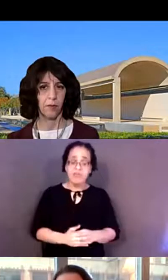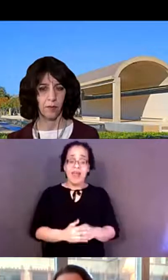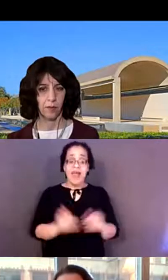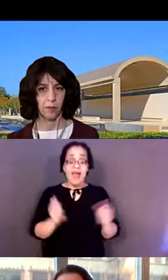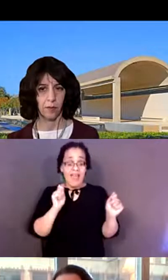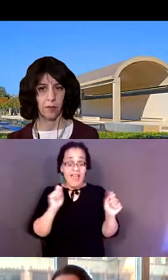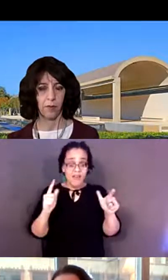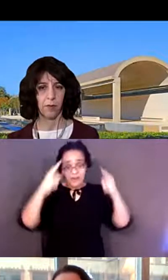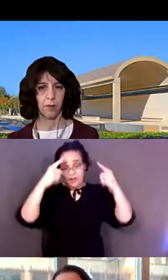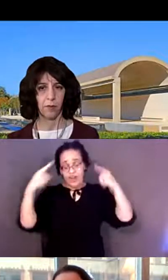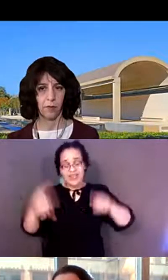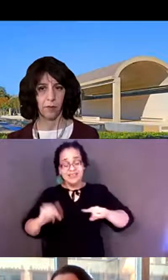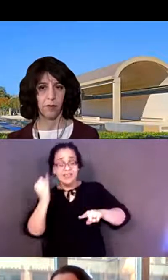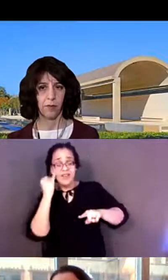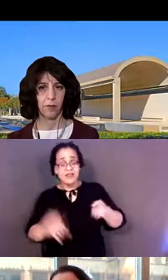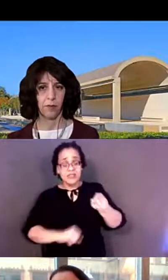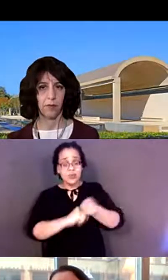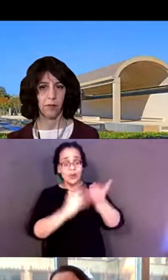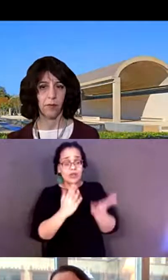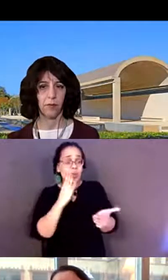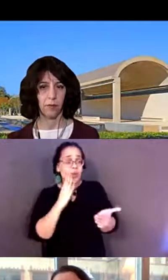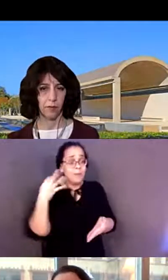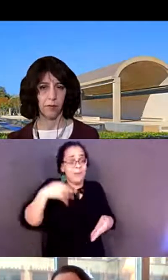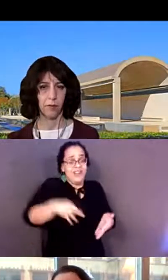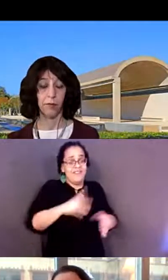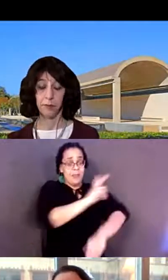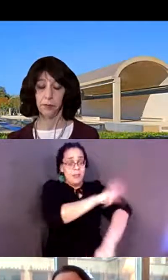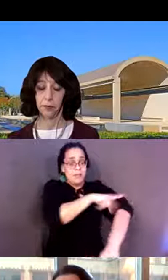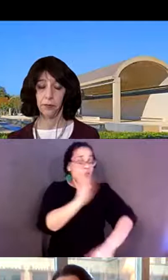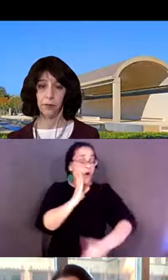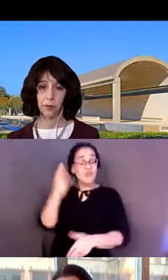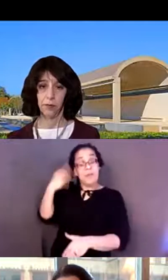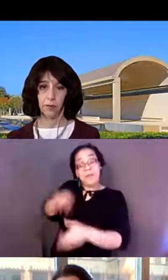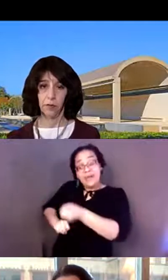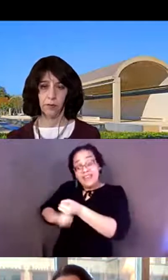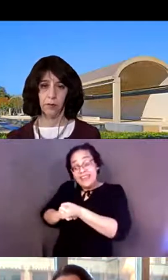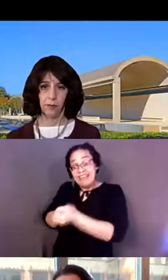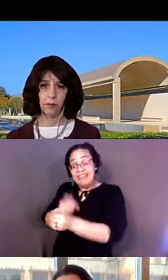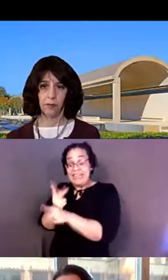person helps the patient and it also helps the medical care team trying to